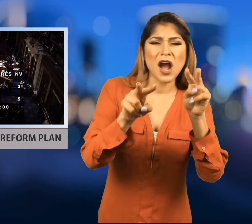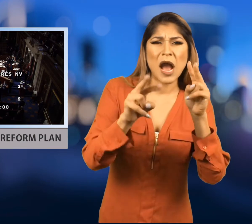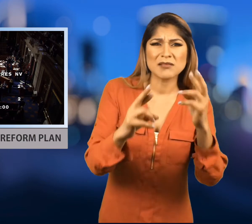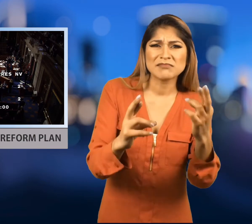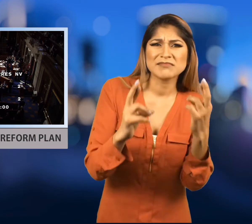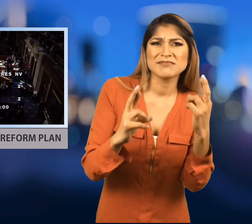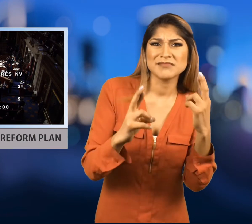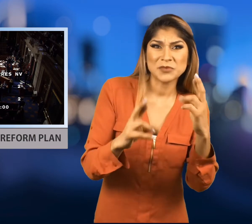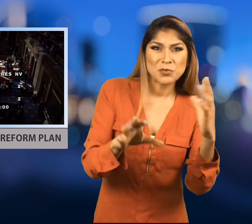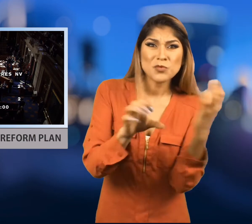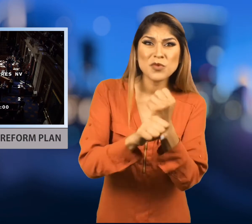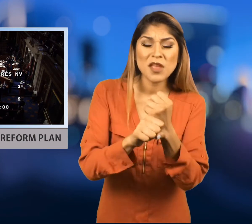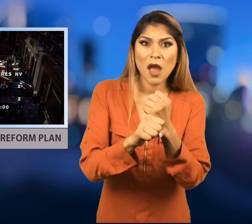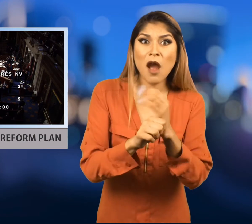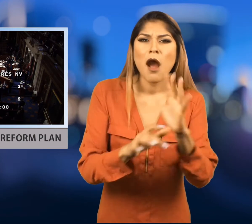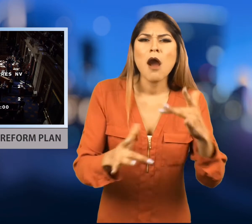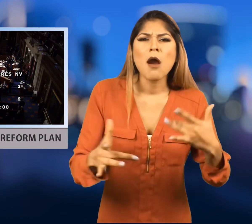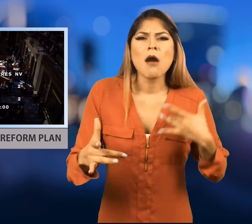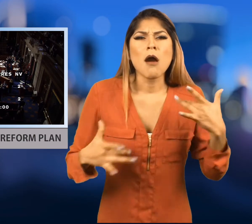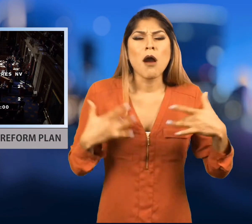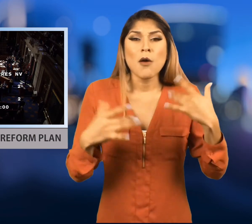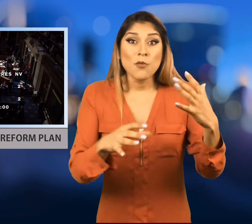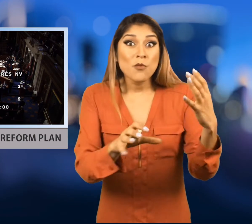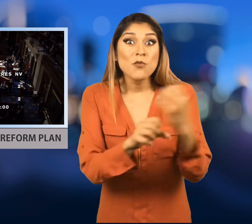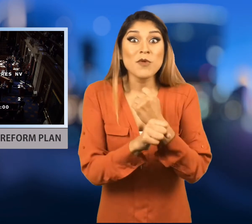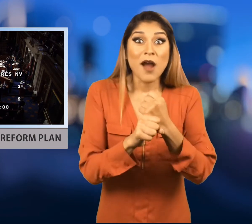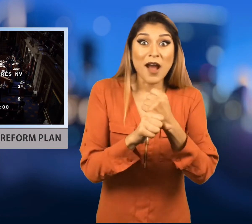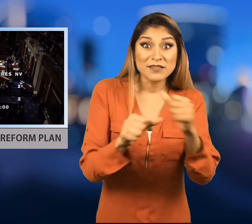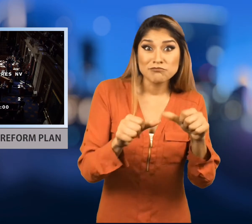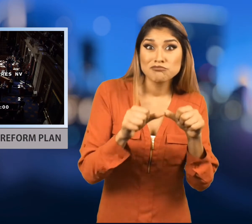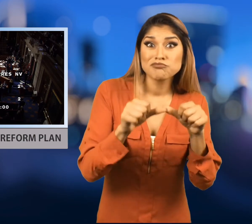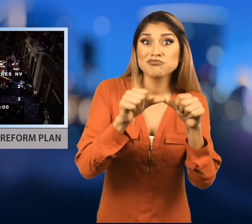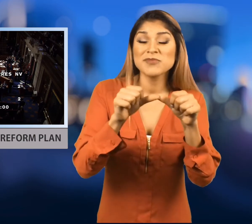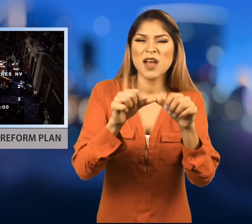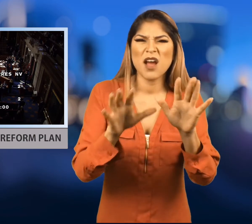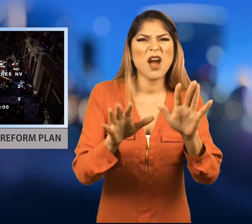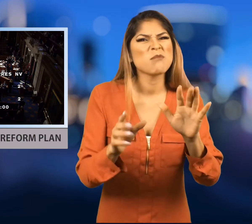win for Republicans and President Trump but the